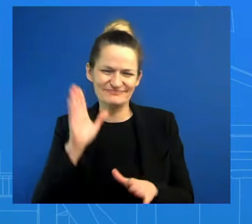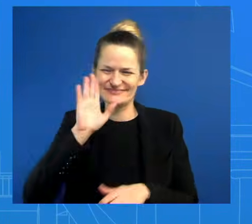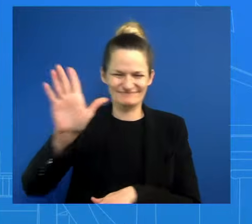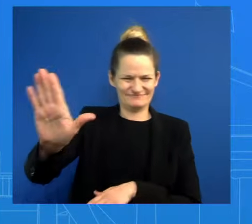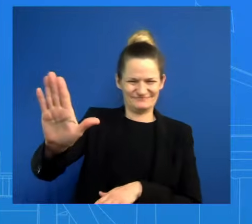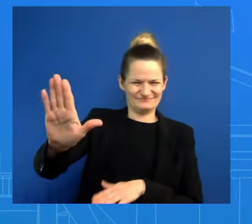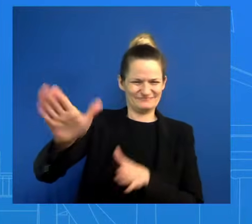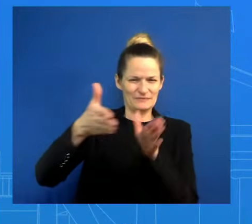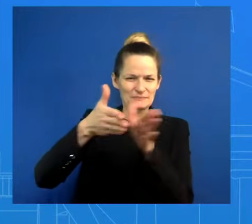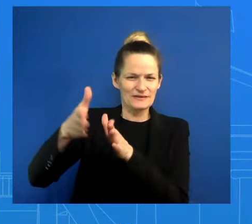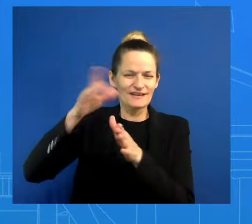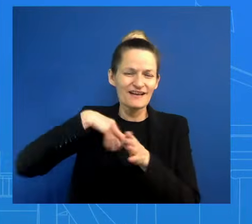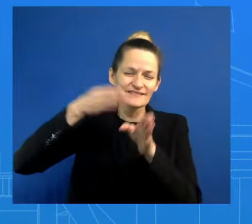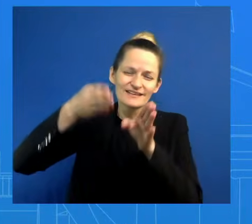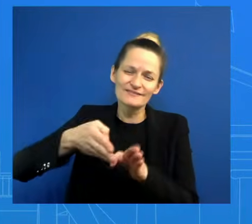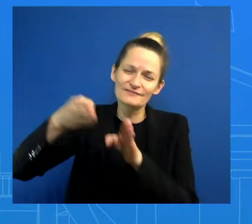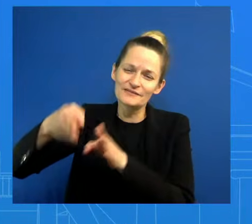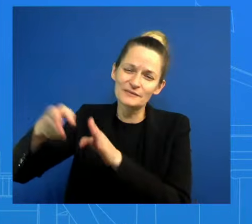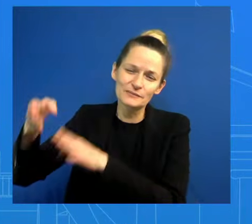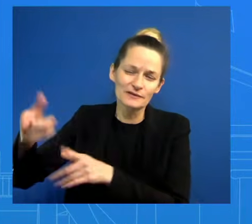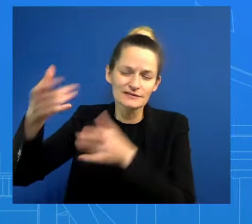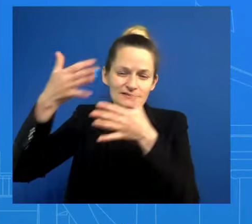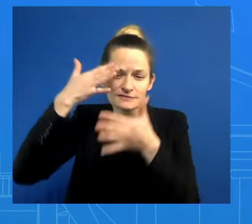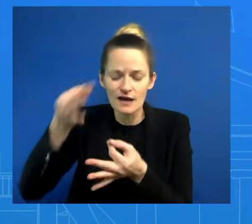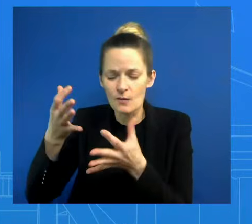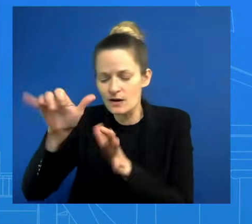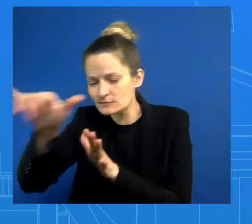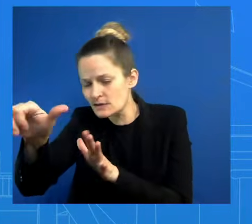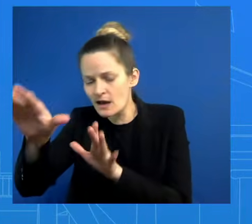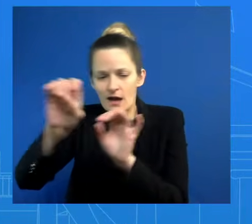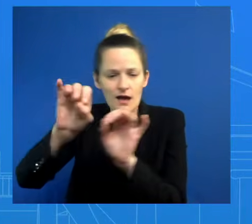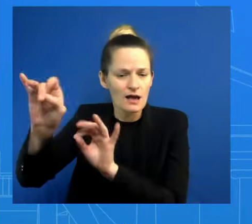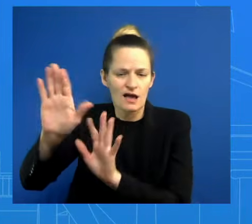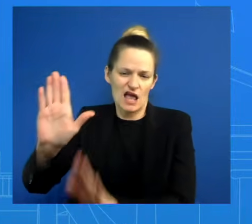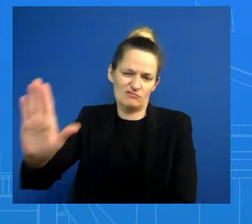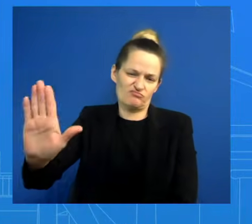They'll take as much time as they need. What we can say, typically, upon arrival,